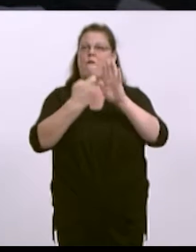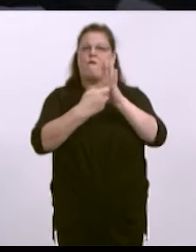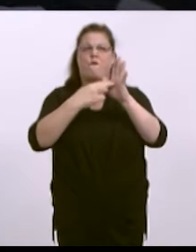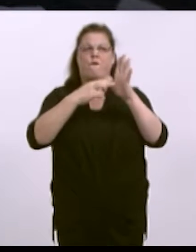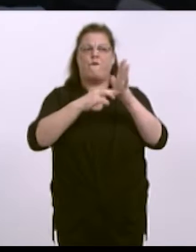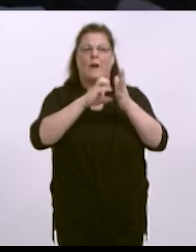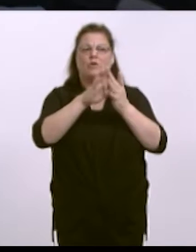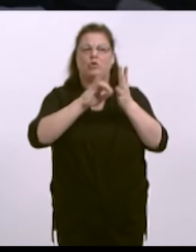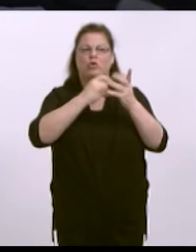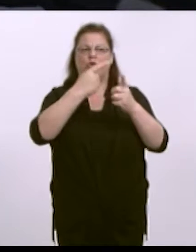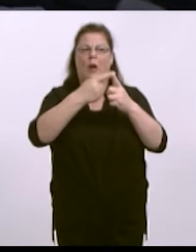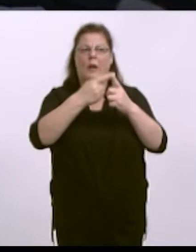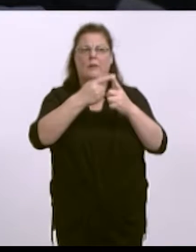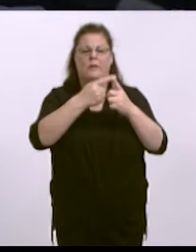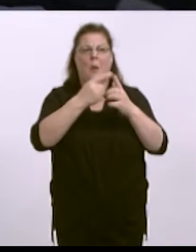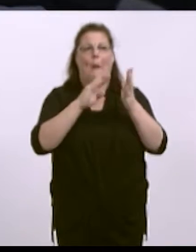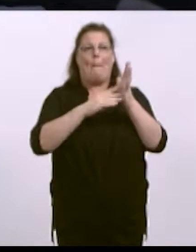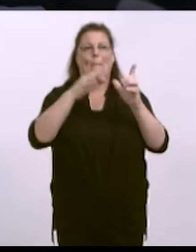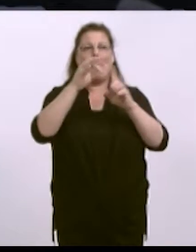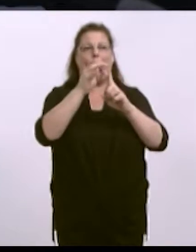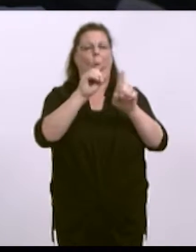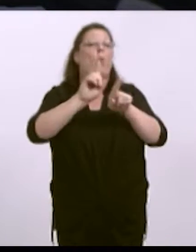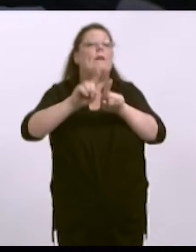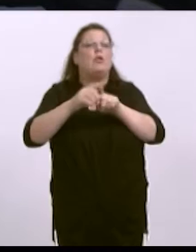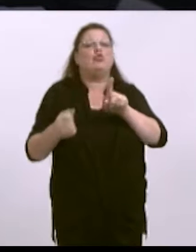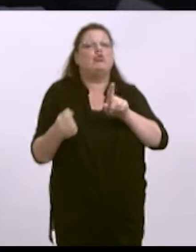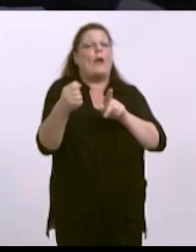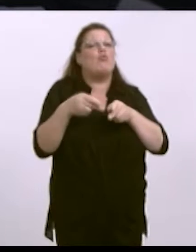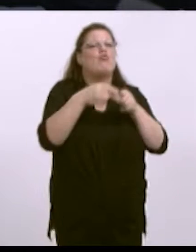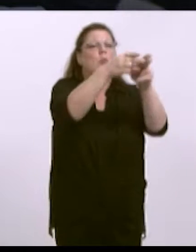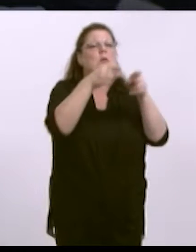that will be operated. We know that the UK Governmentís Department for Transport wanted